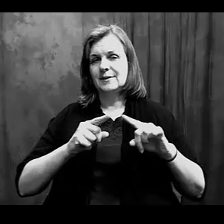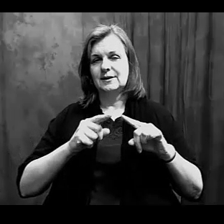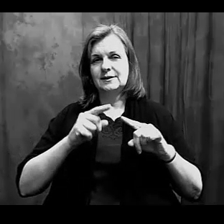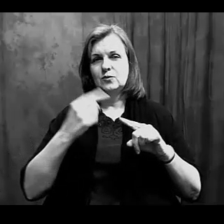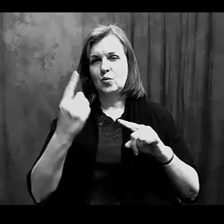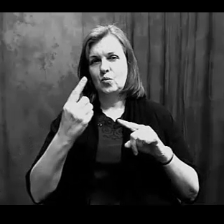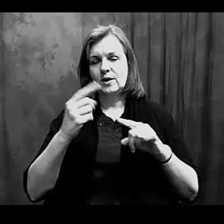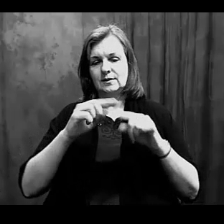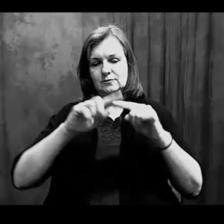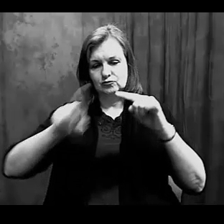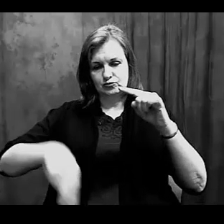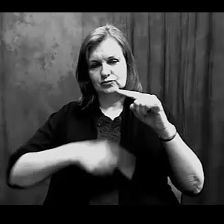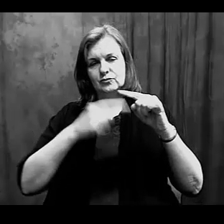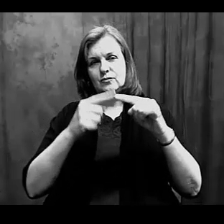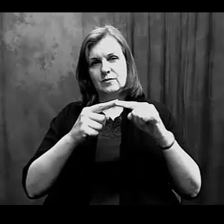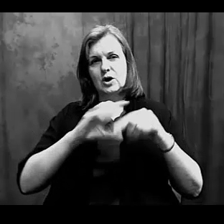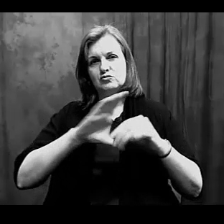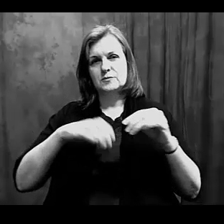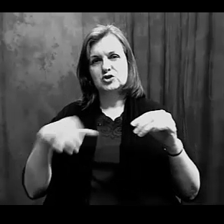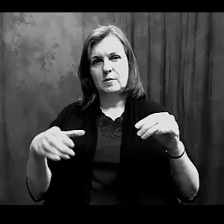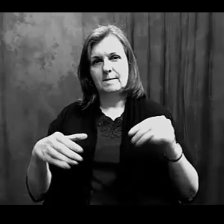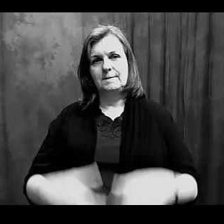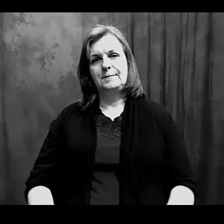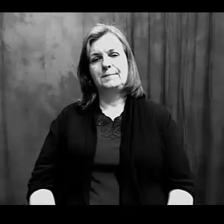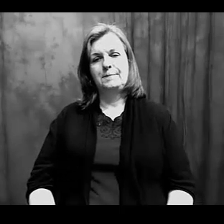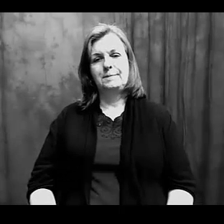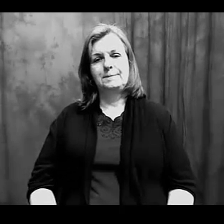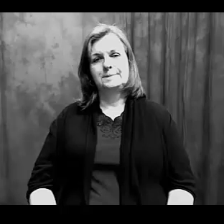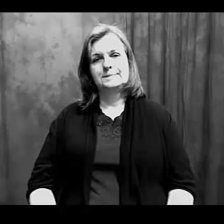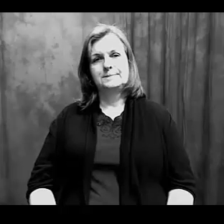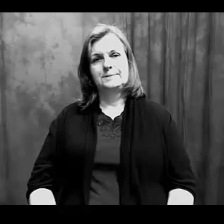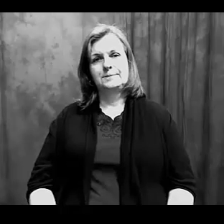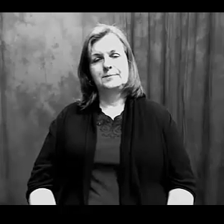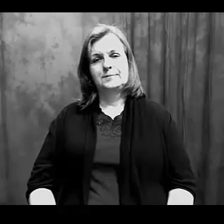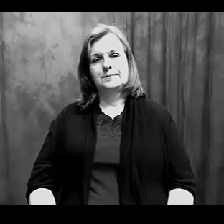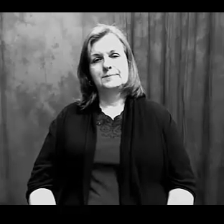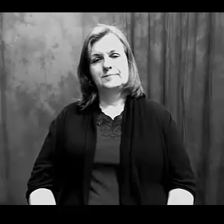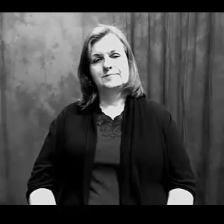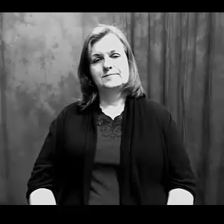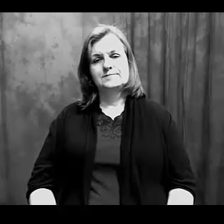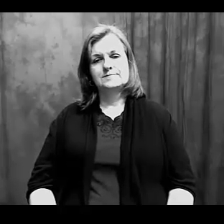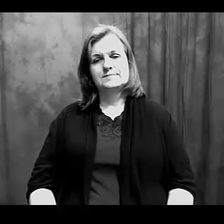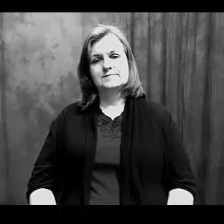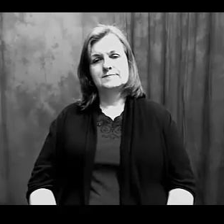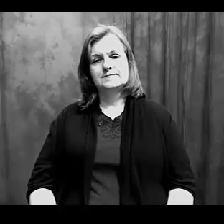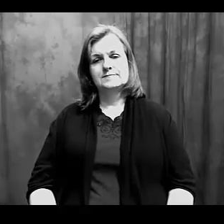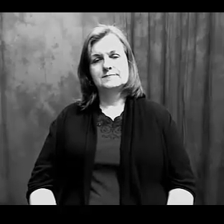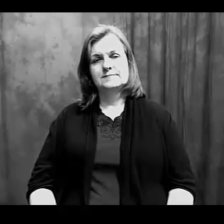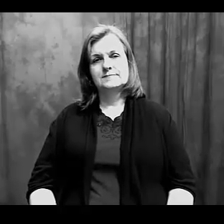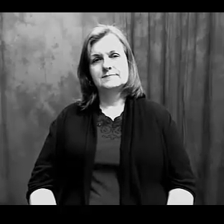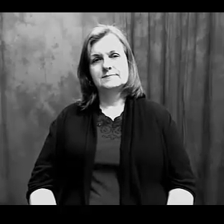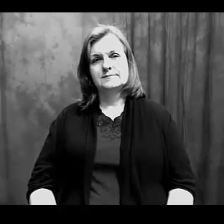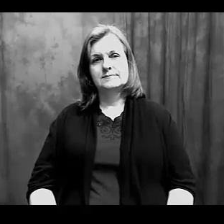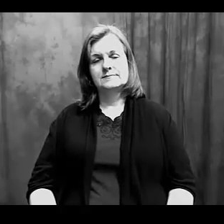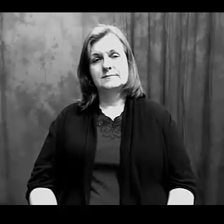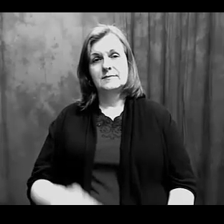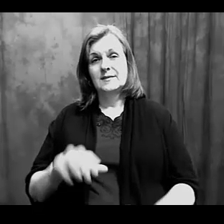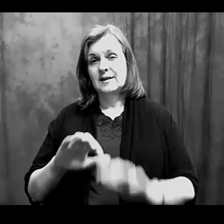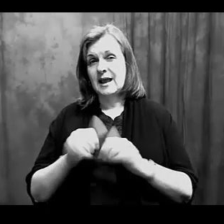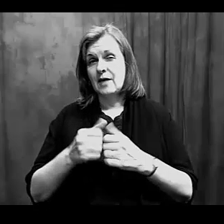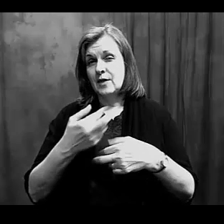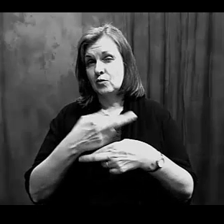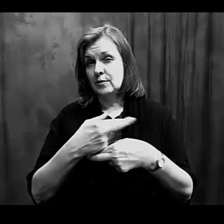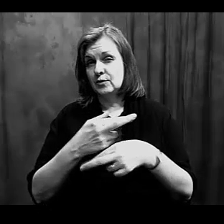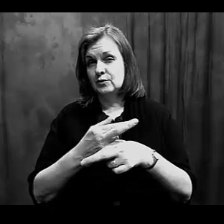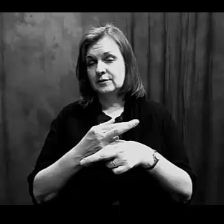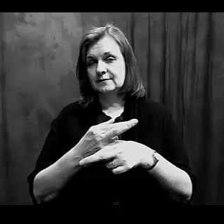we do see DNA present but it's a single circular chromosome